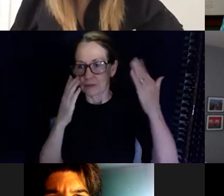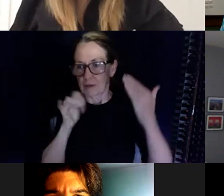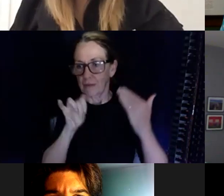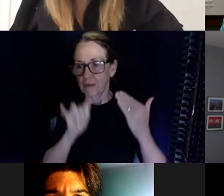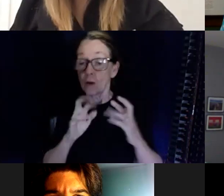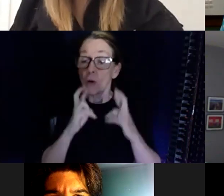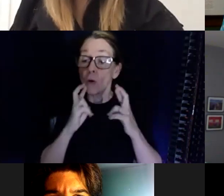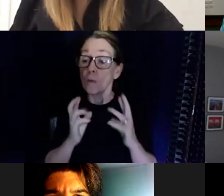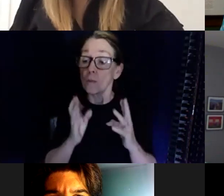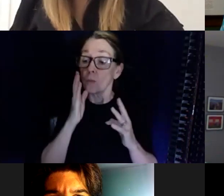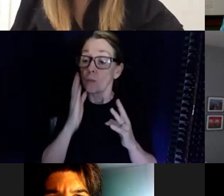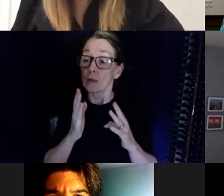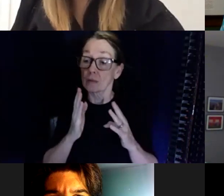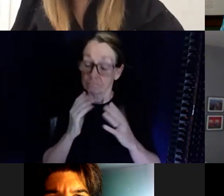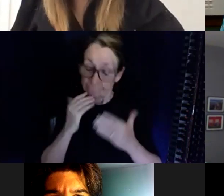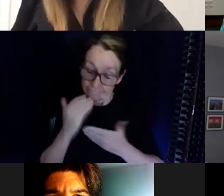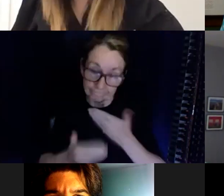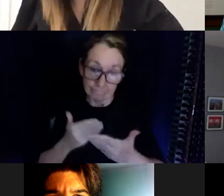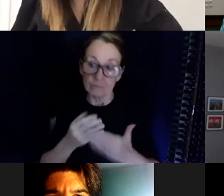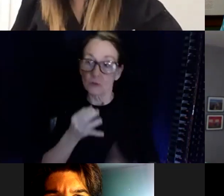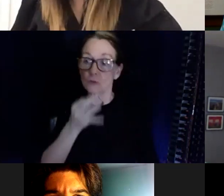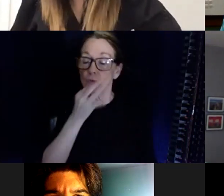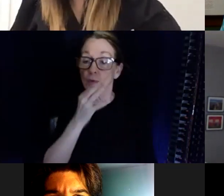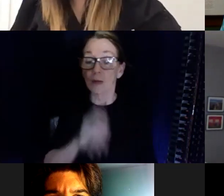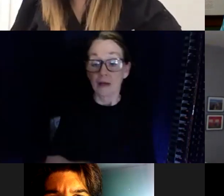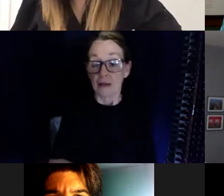IT'S TAKING A LITTLE LONGER THAN WE HAD THOUGHT JUST WITH ALL THE LEGALITIES AND WITH THE IRB APPLICATION, BUT THAT'S TO BE EXPECTED.